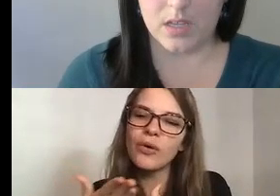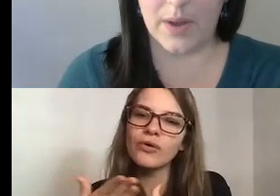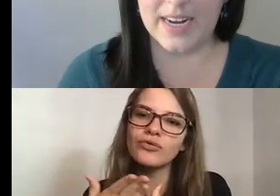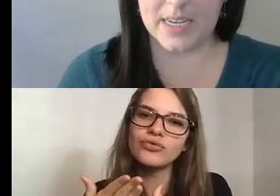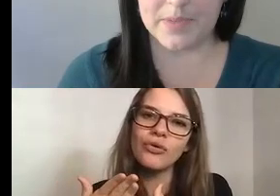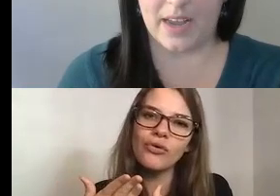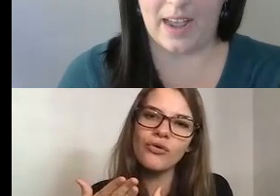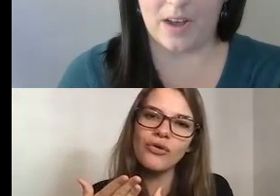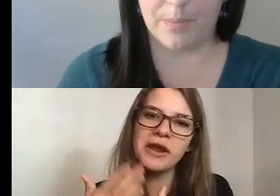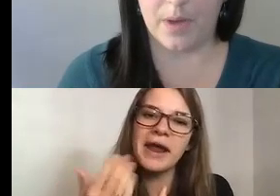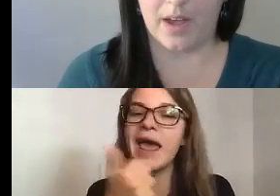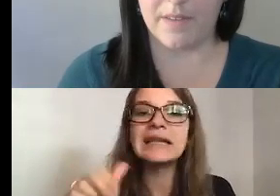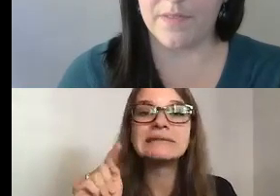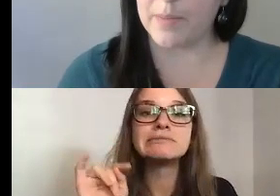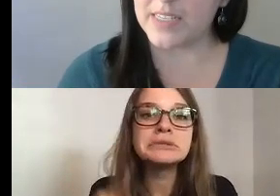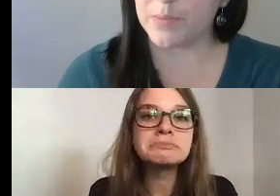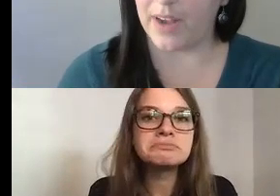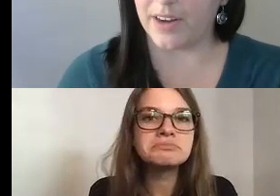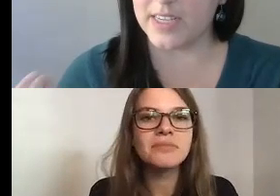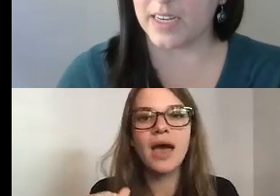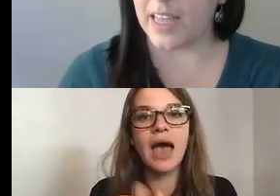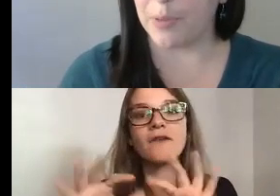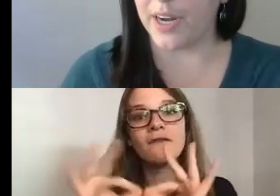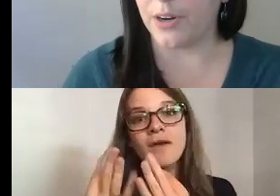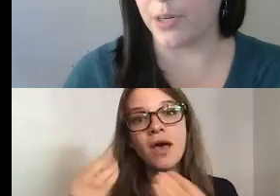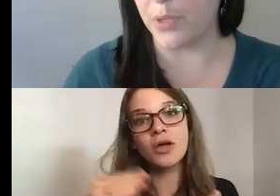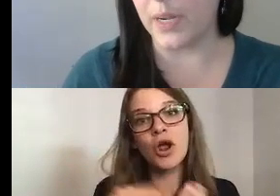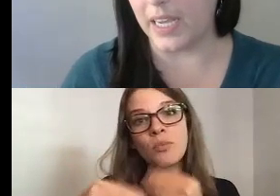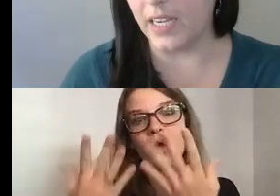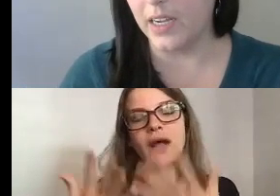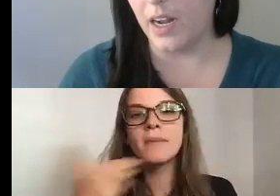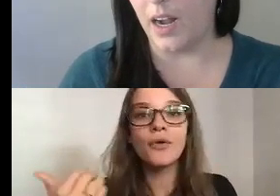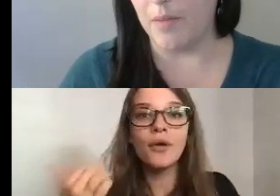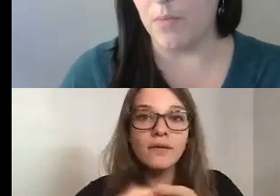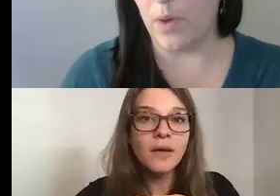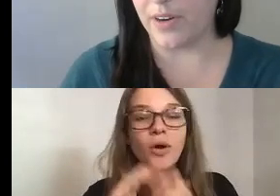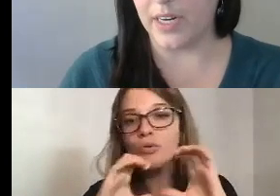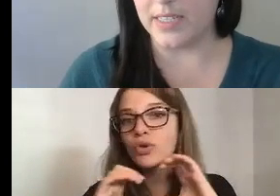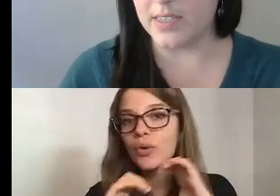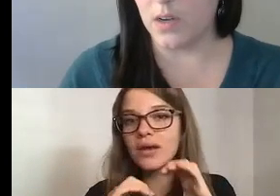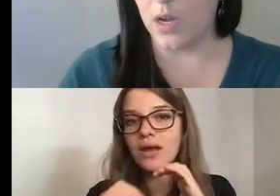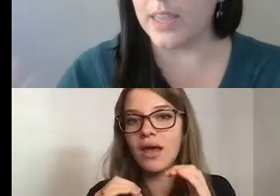you know any tips on how families and providers can collaborate or communicate whether it's in